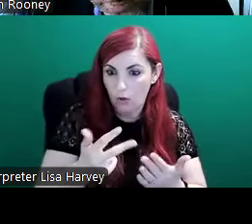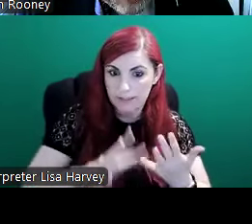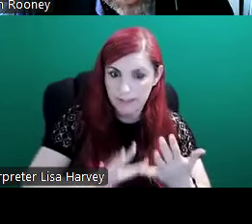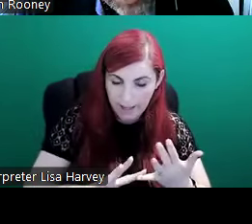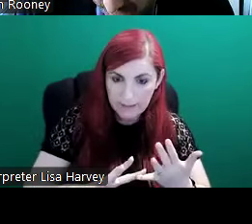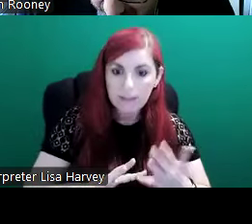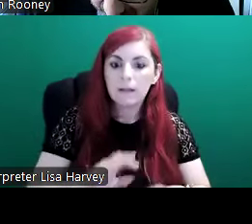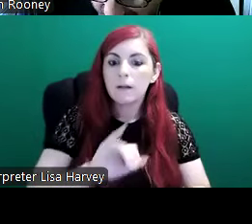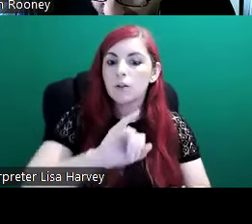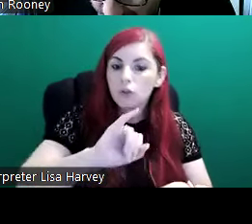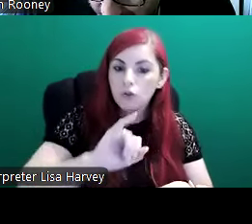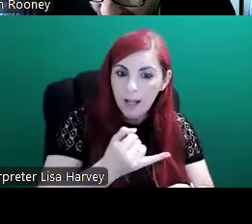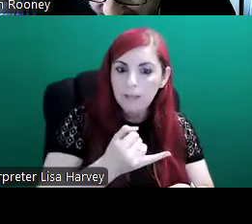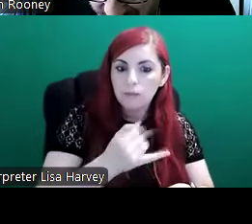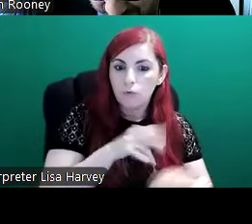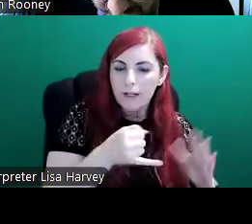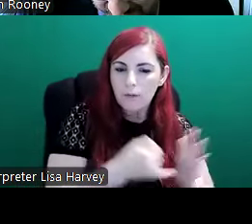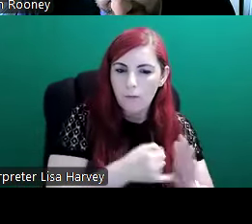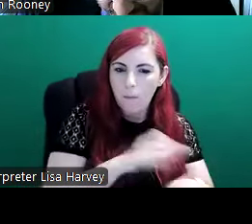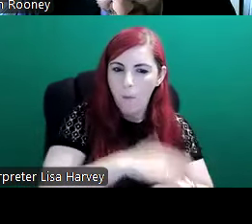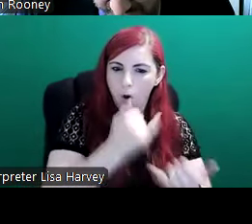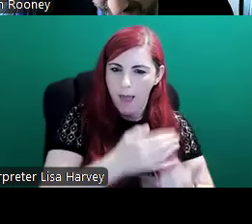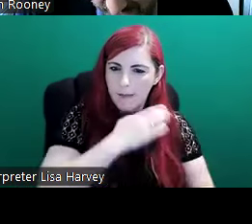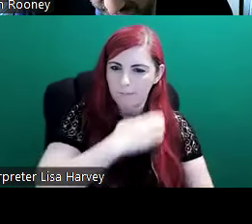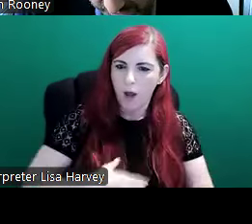more conventionally Protestant, but her art demonstrated an appreciation of